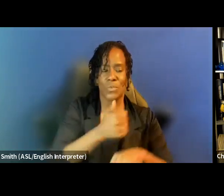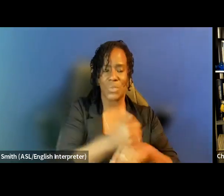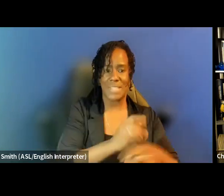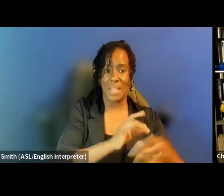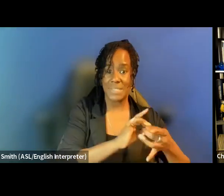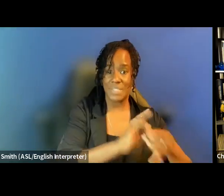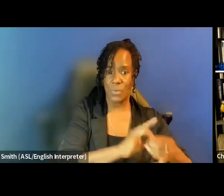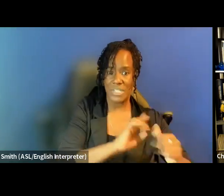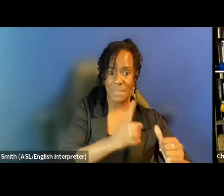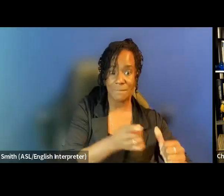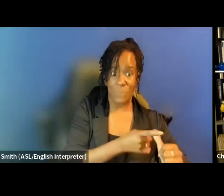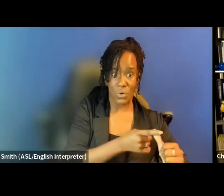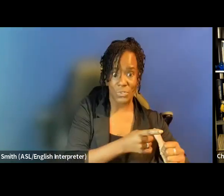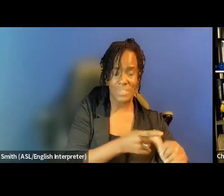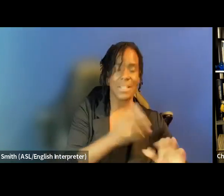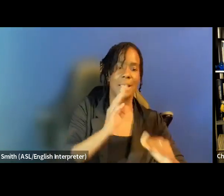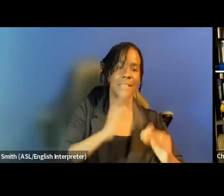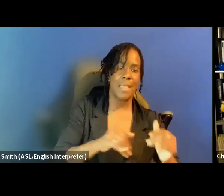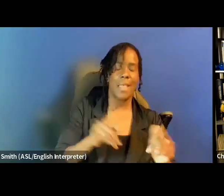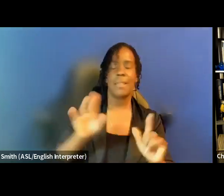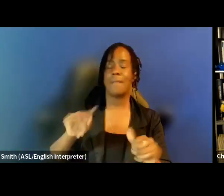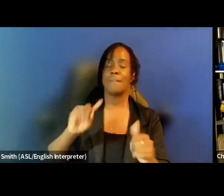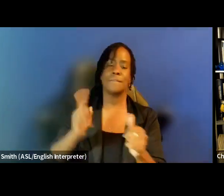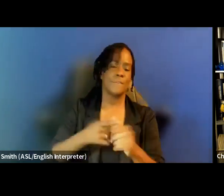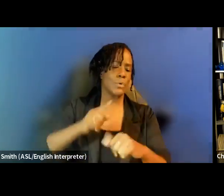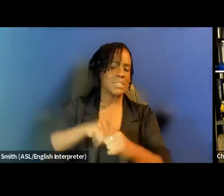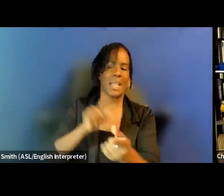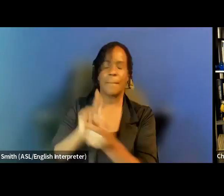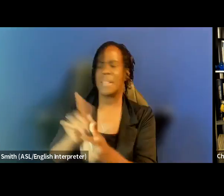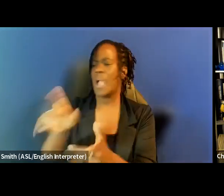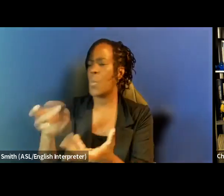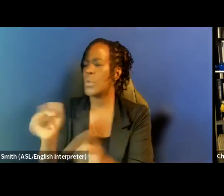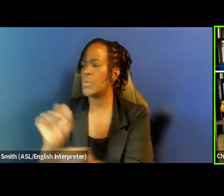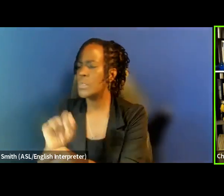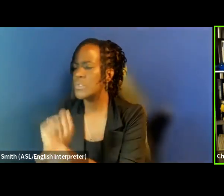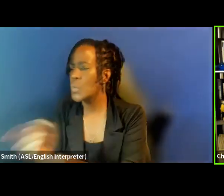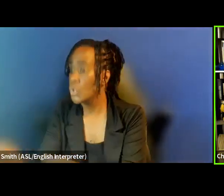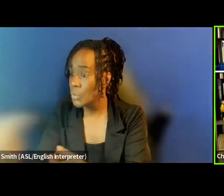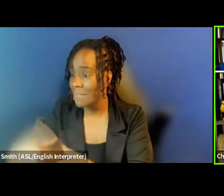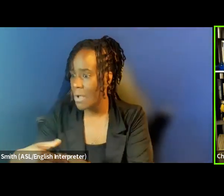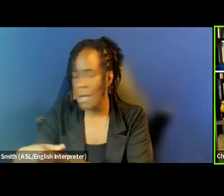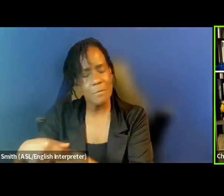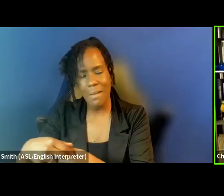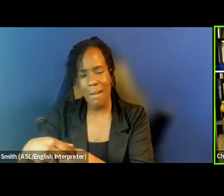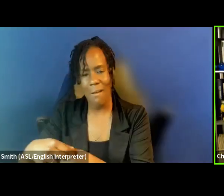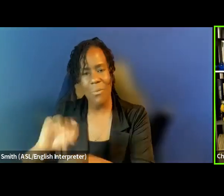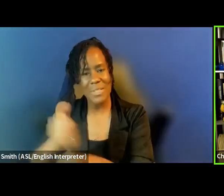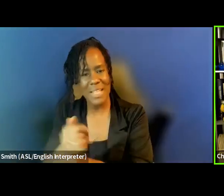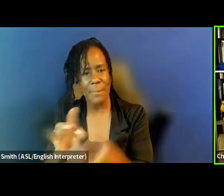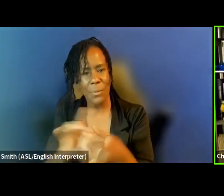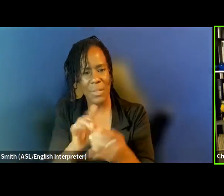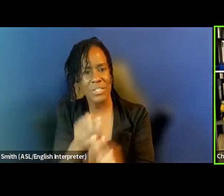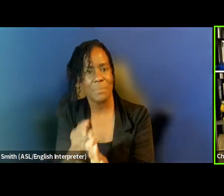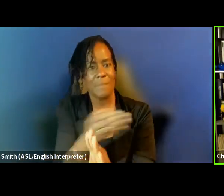and science ideas together has been about the multiple years of engagement that happen before